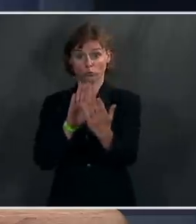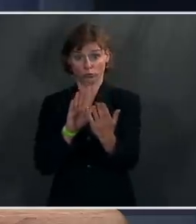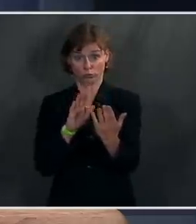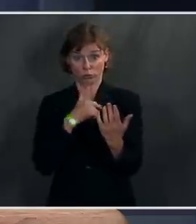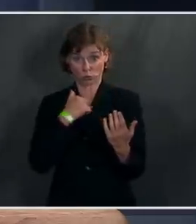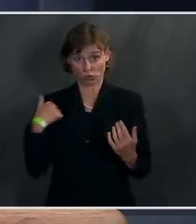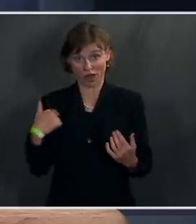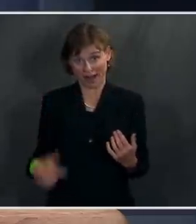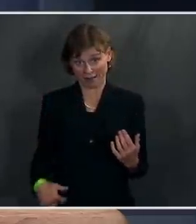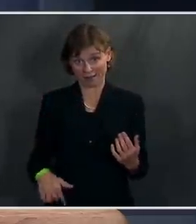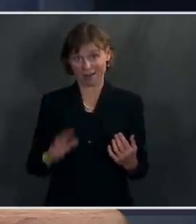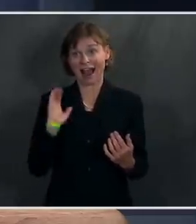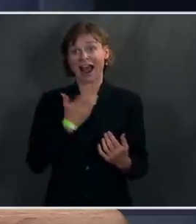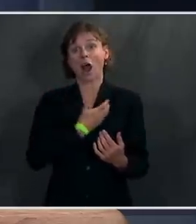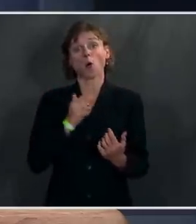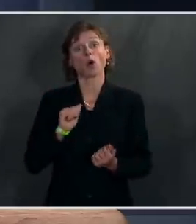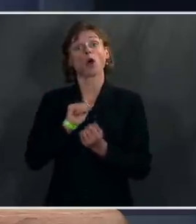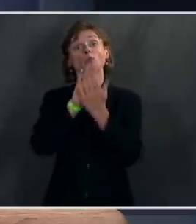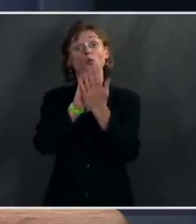and our approach to our relationship in China --